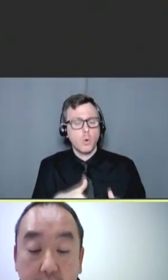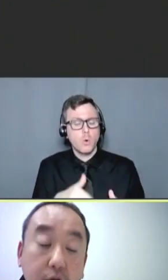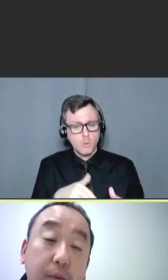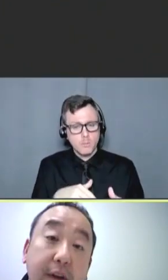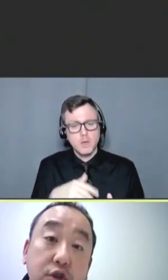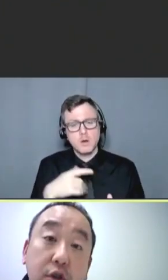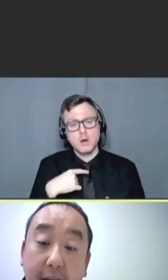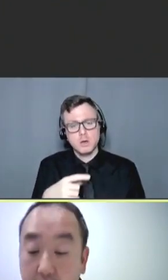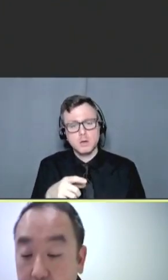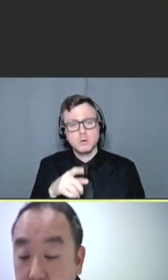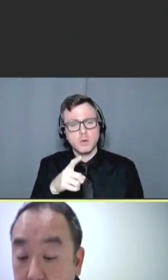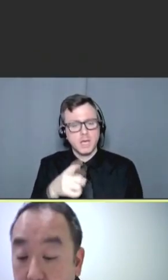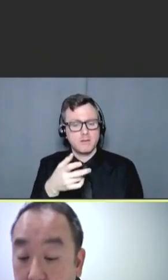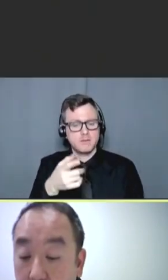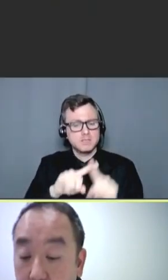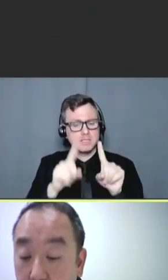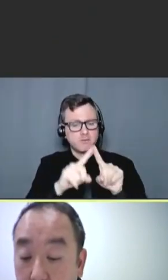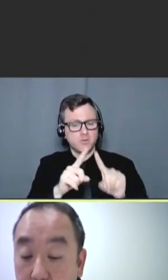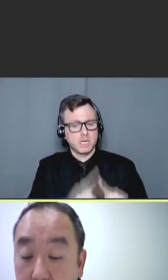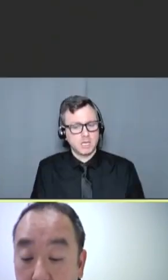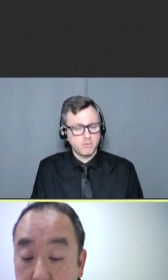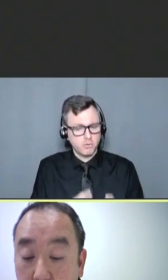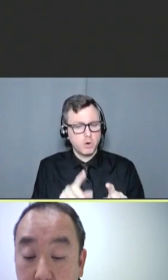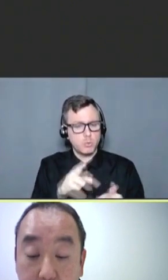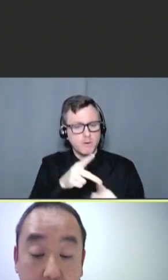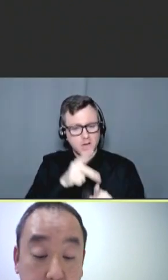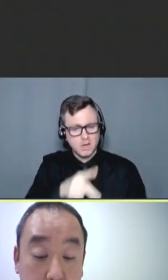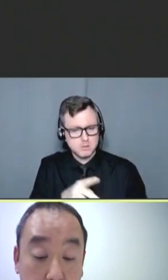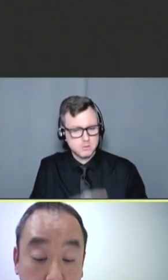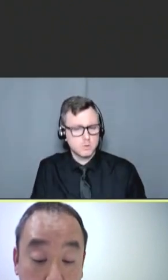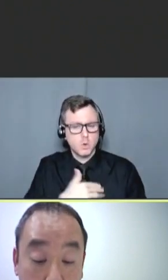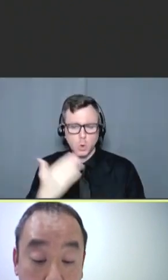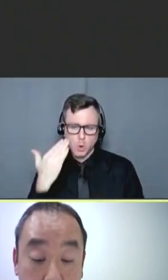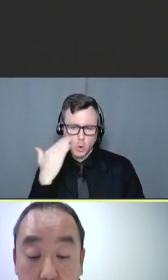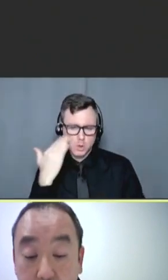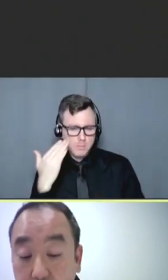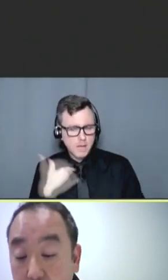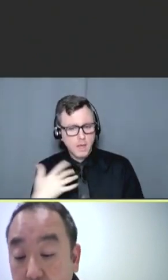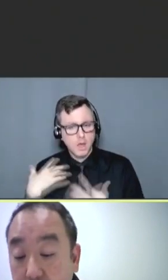professional caregivers, who are knowledgeable about the health concerns and health disparities